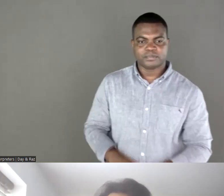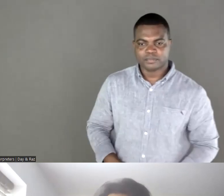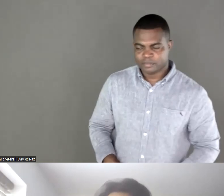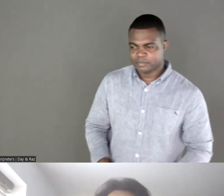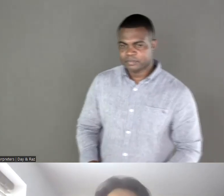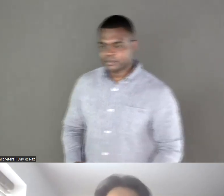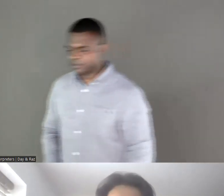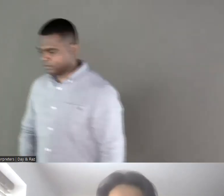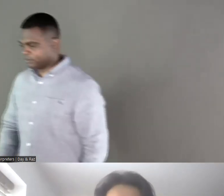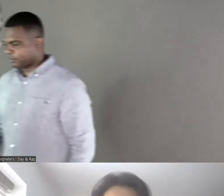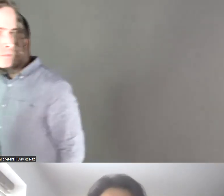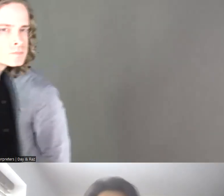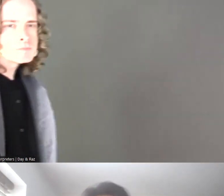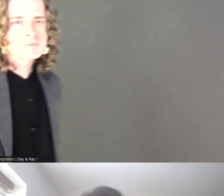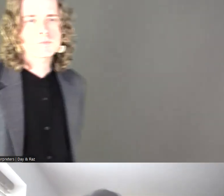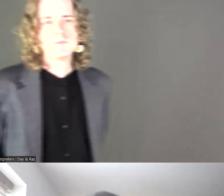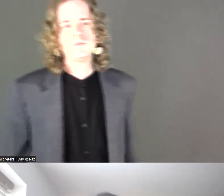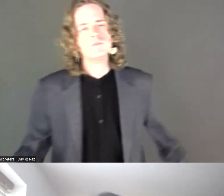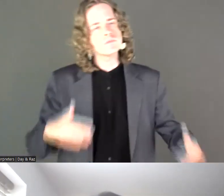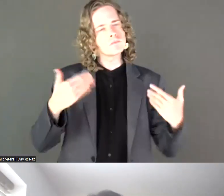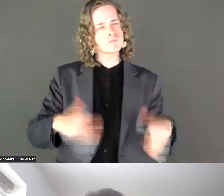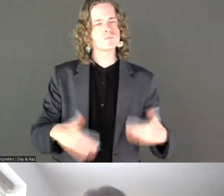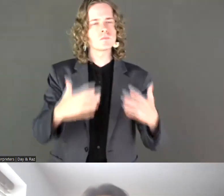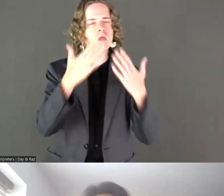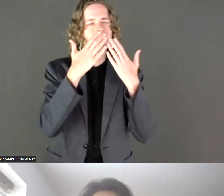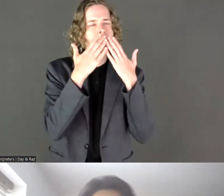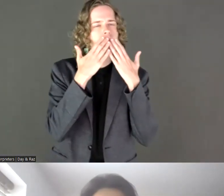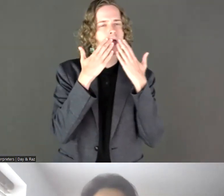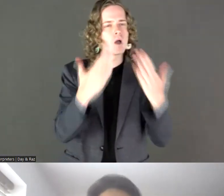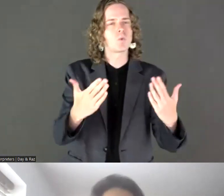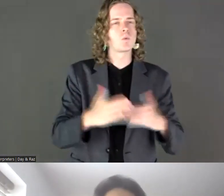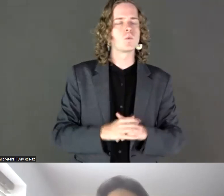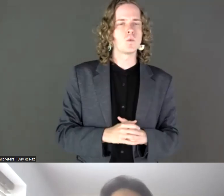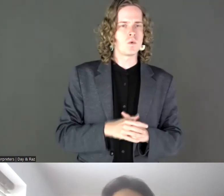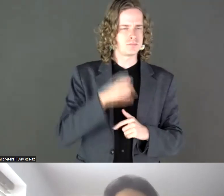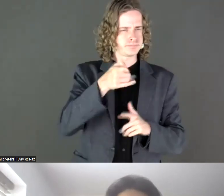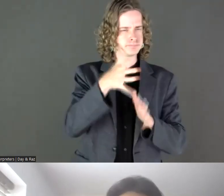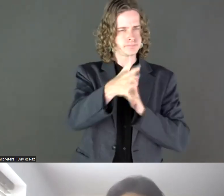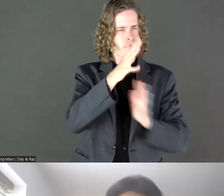because the way in which it is formulated, it really shows first of all the importance of having